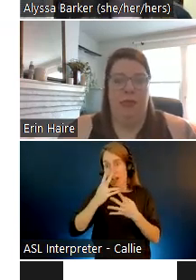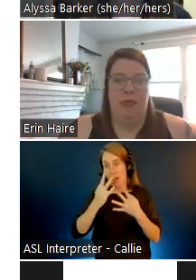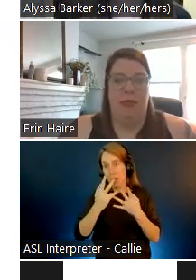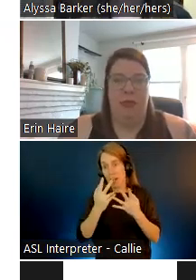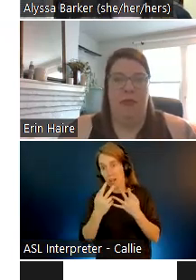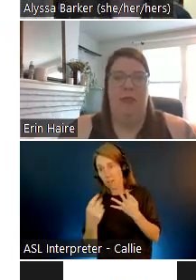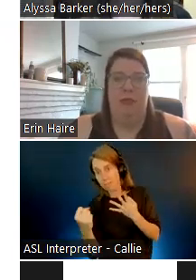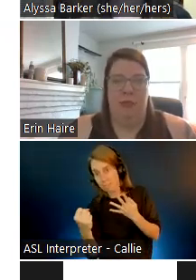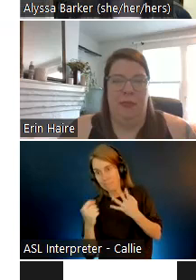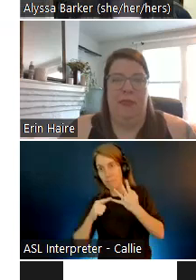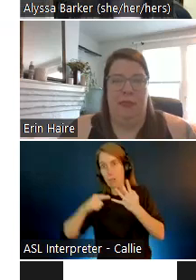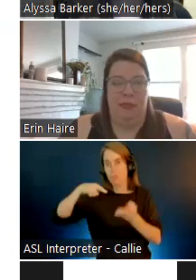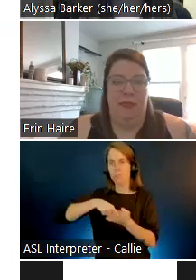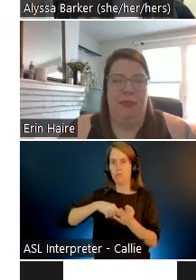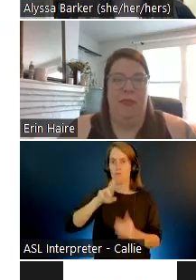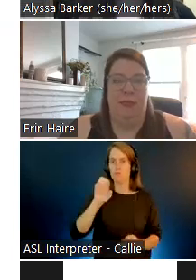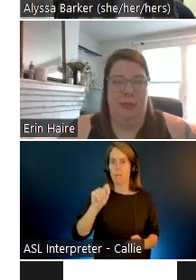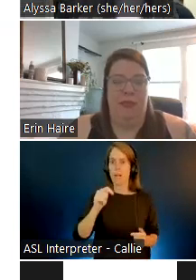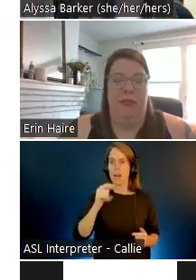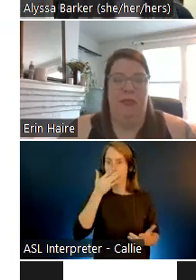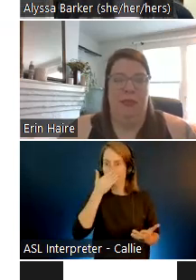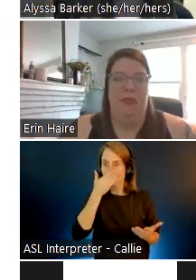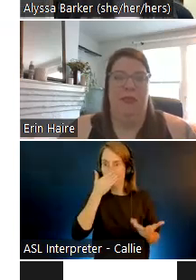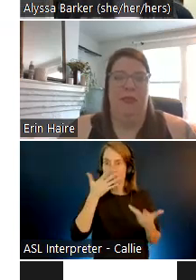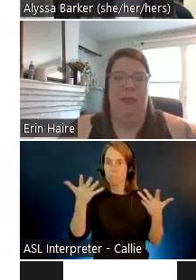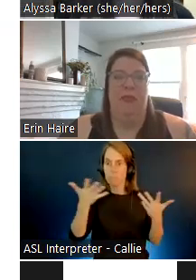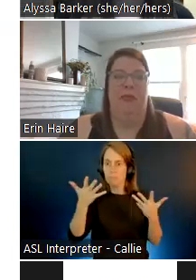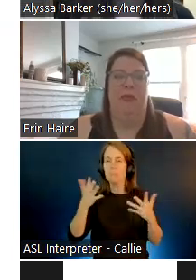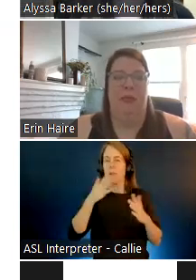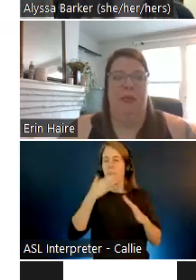their checks so they can pay it and then see how much they've got to last out the rest of the month